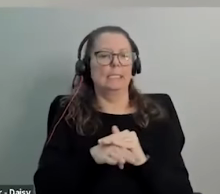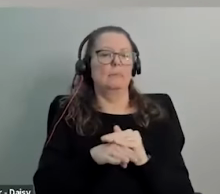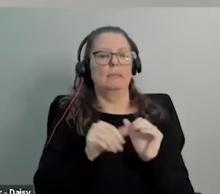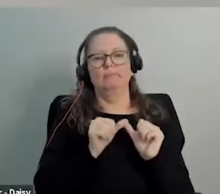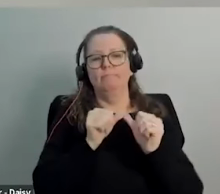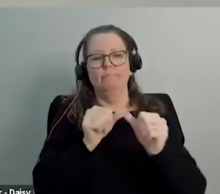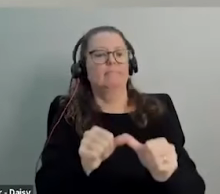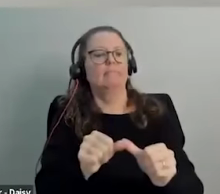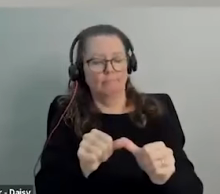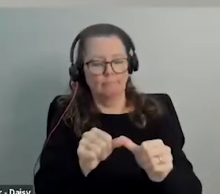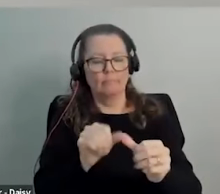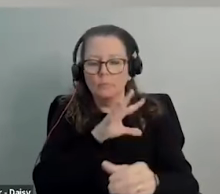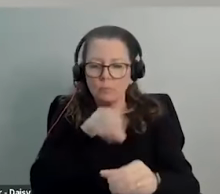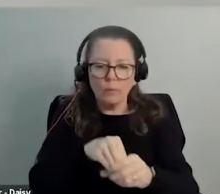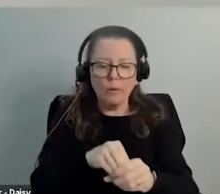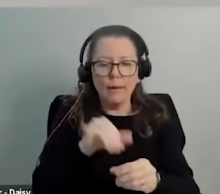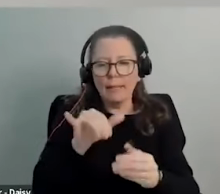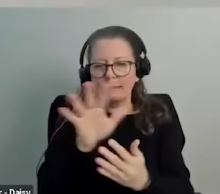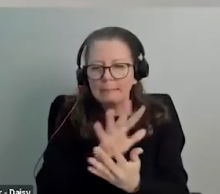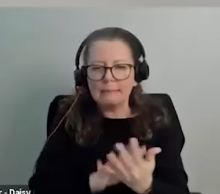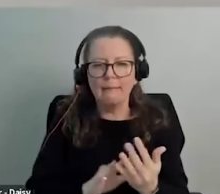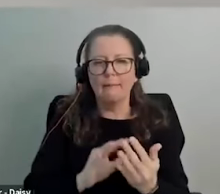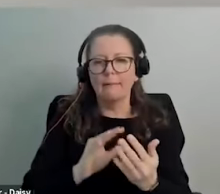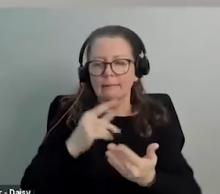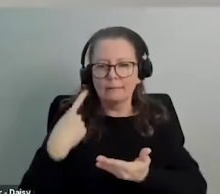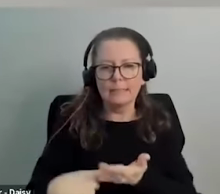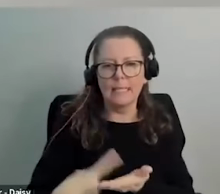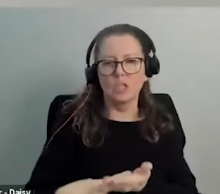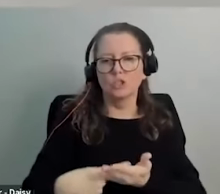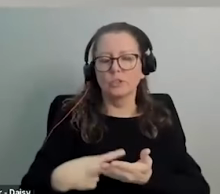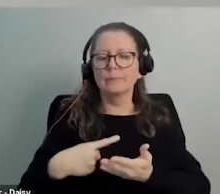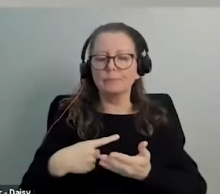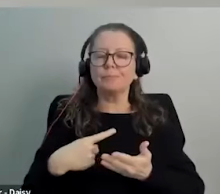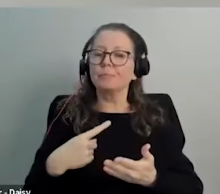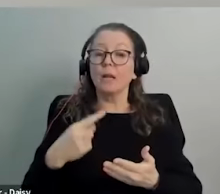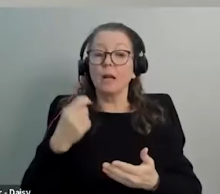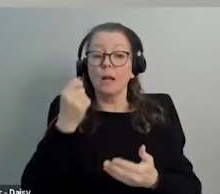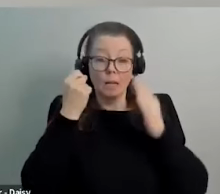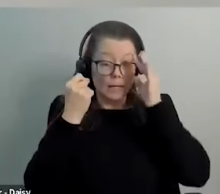and be part of the design discussions and launch discussions. So they don't report all the way through us.